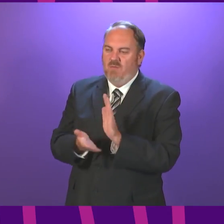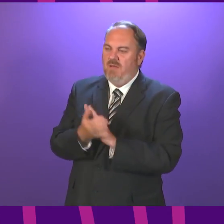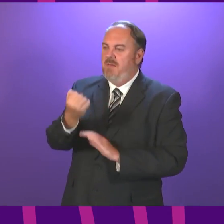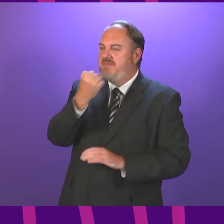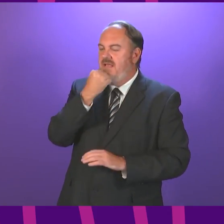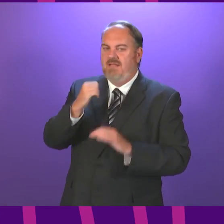the Parliament.